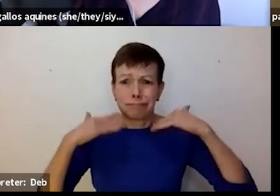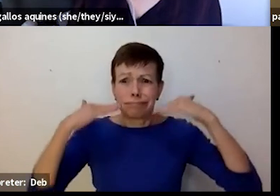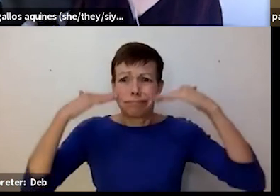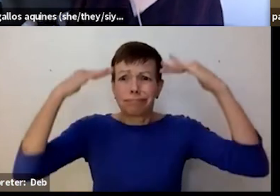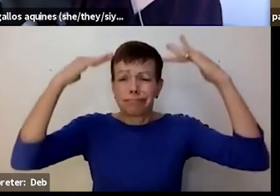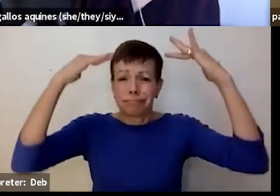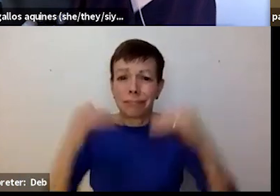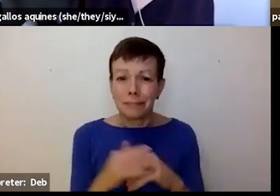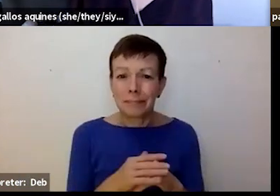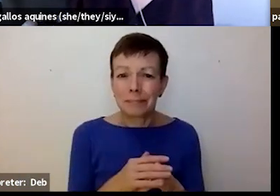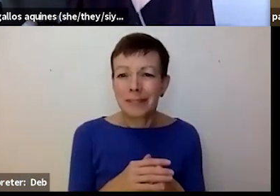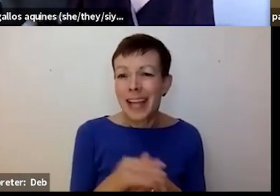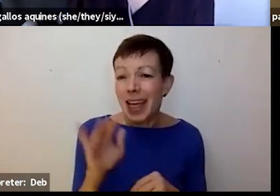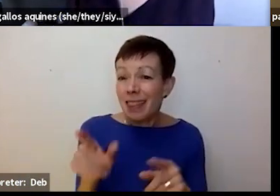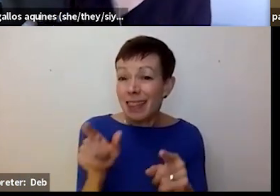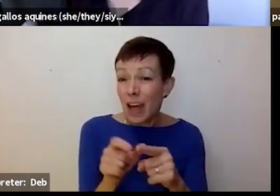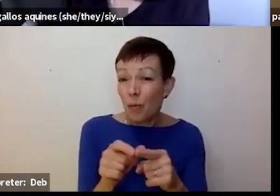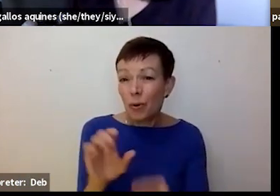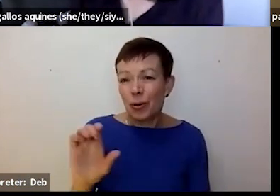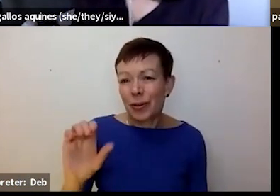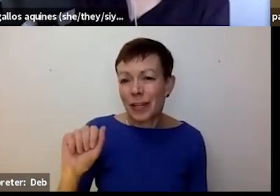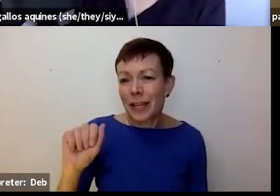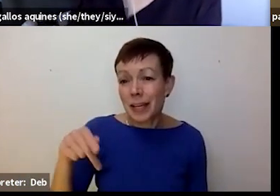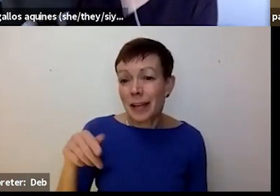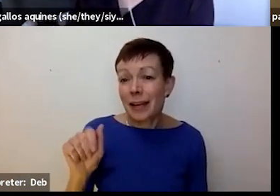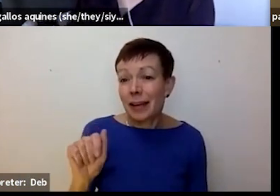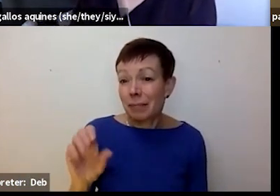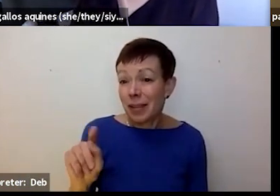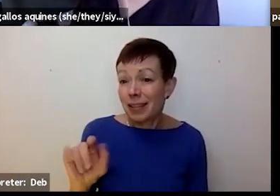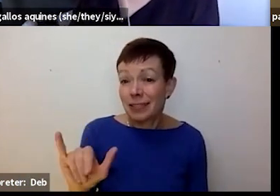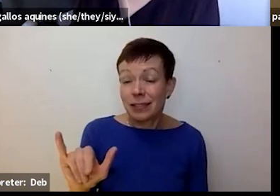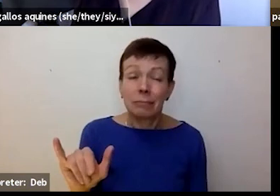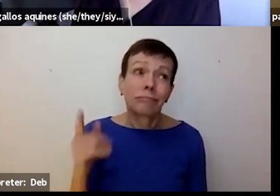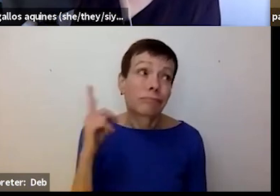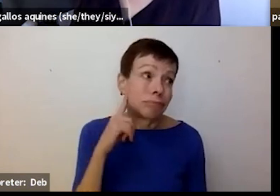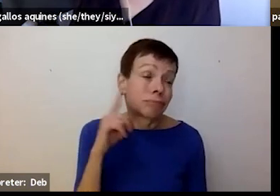that word capacity is something that is thrown around a lot because of the work we all take on.